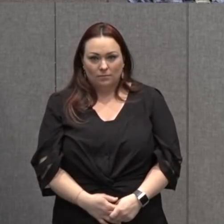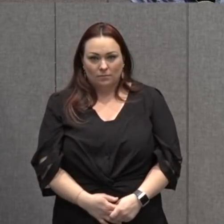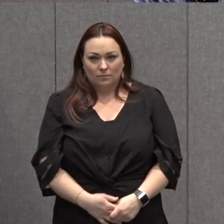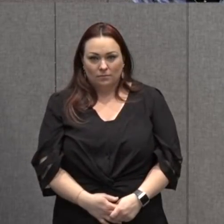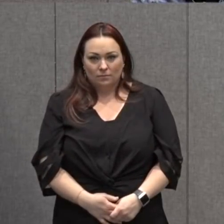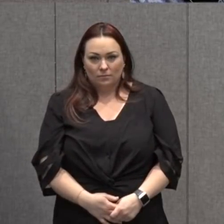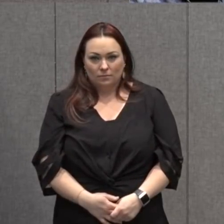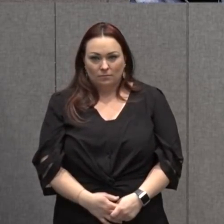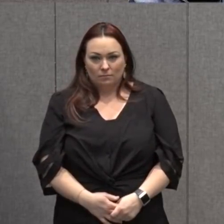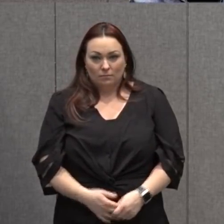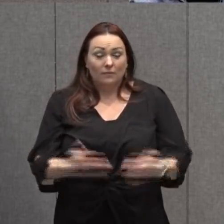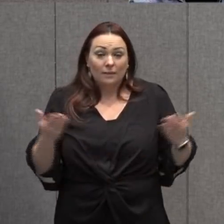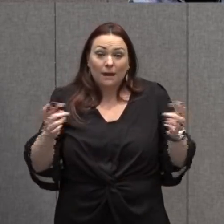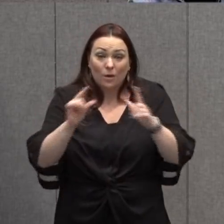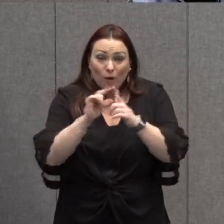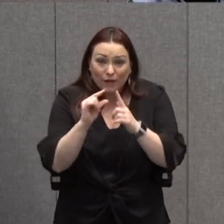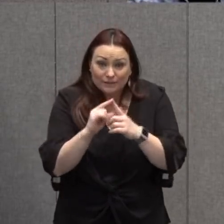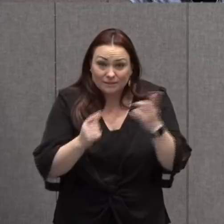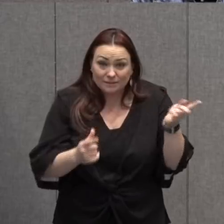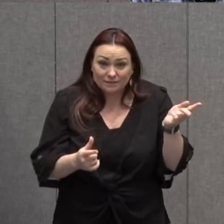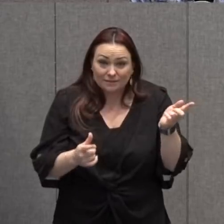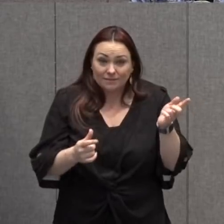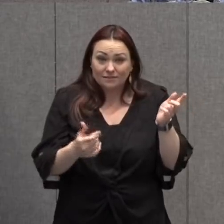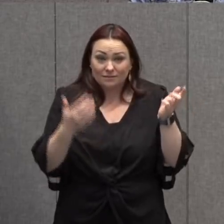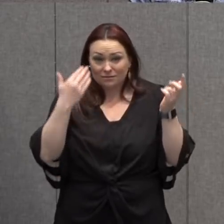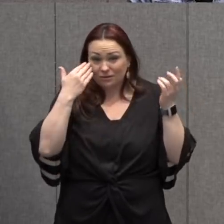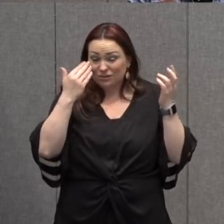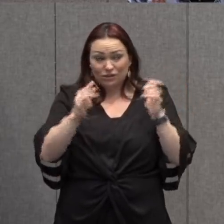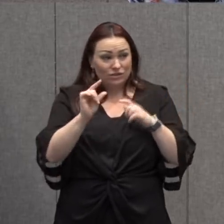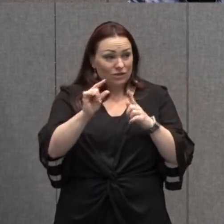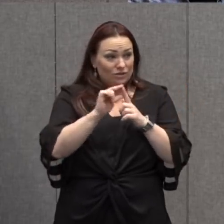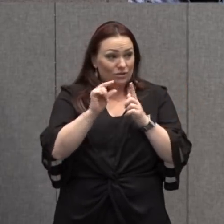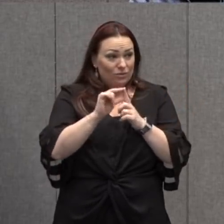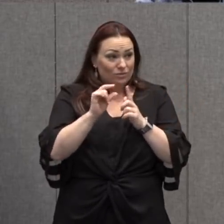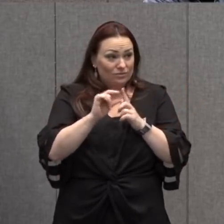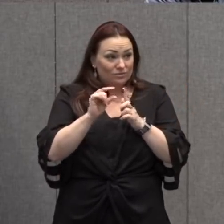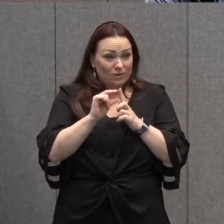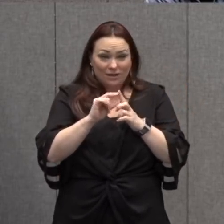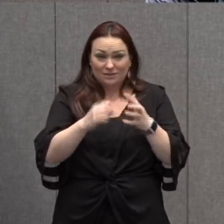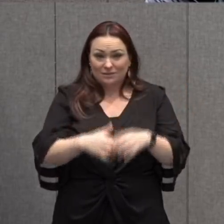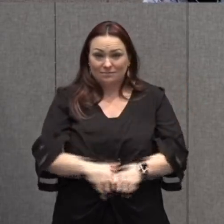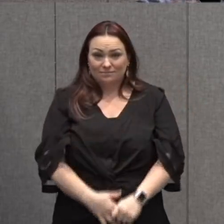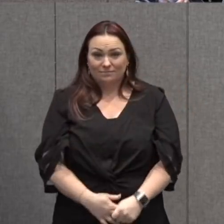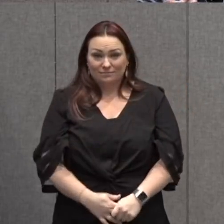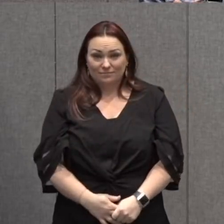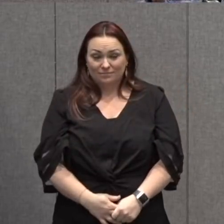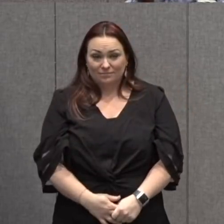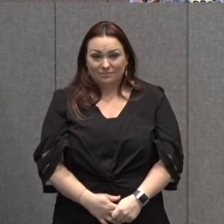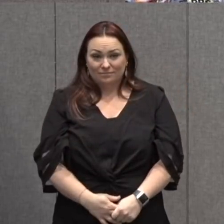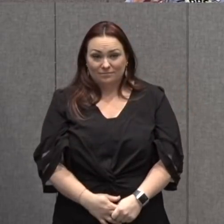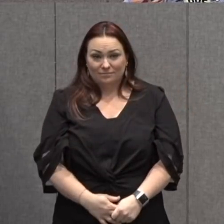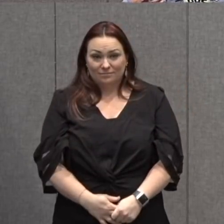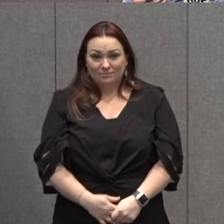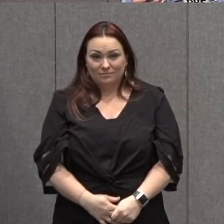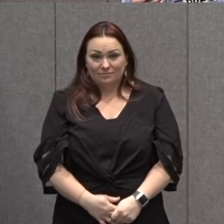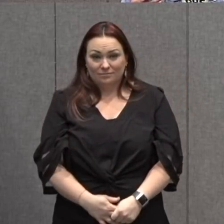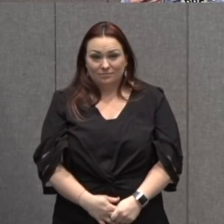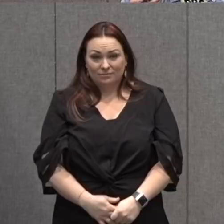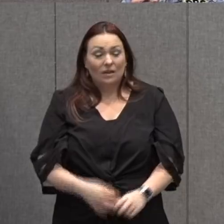Okay, here's my words. She doesn't know them, or what. I don't. Okay, I'm gonna read 'em, I'm gonna use my reading skills.